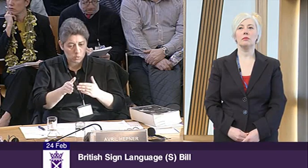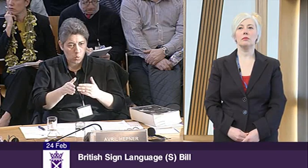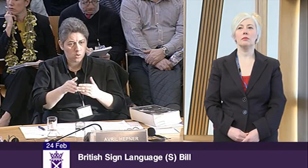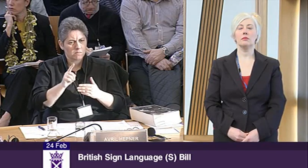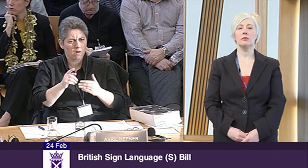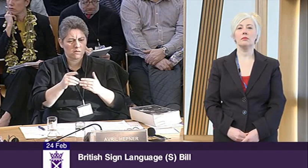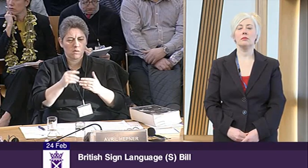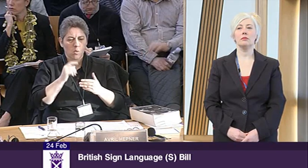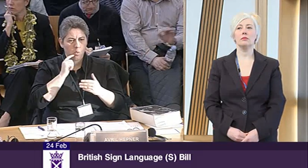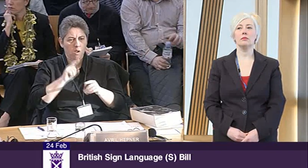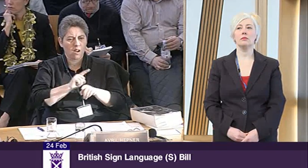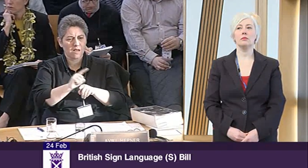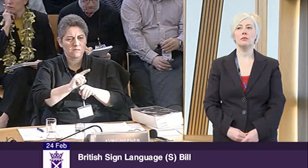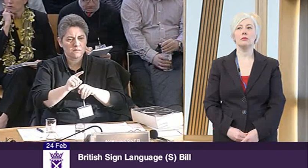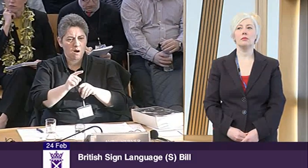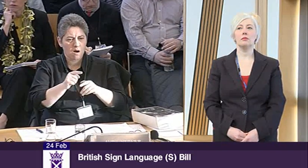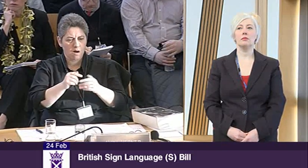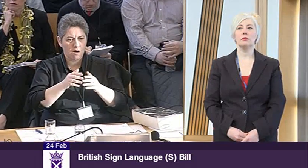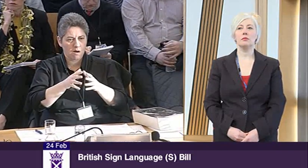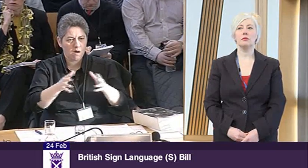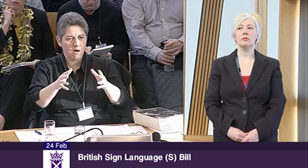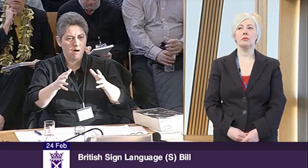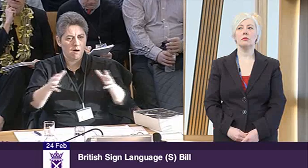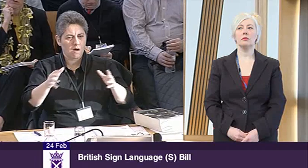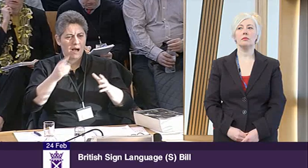for the United Kingdom, so we welcome it with open arms.